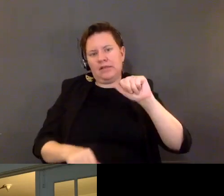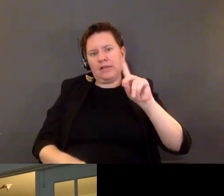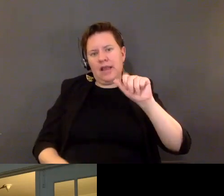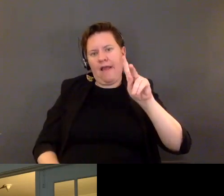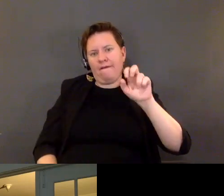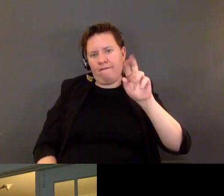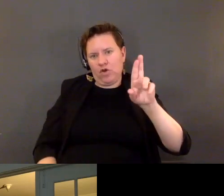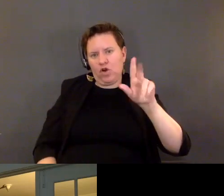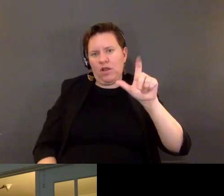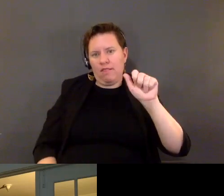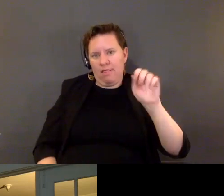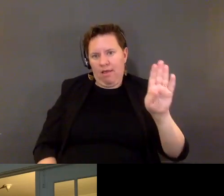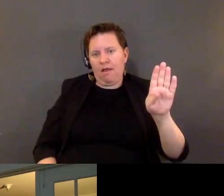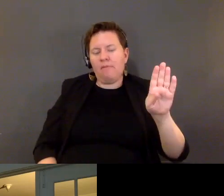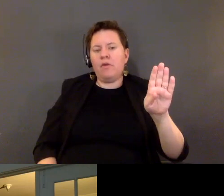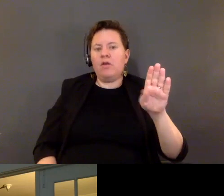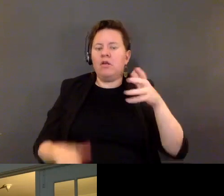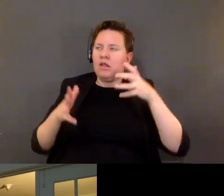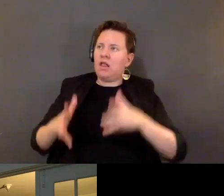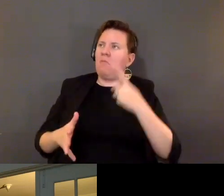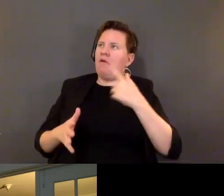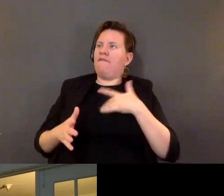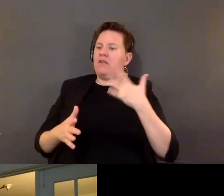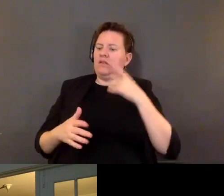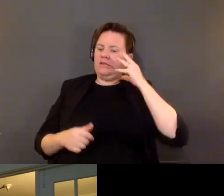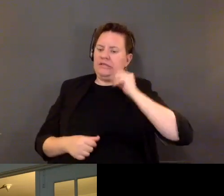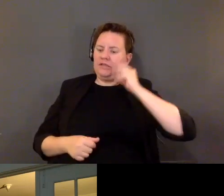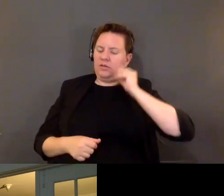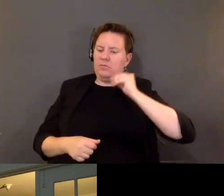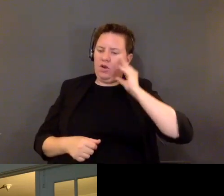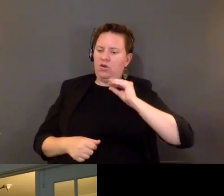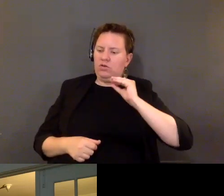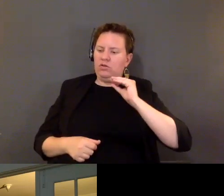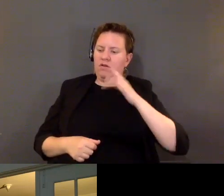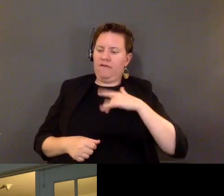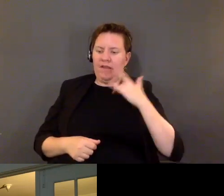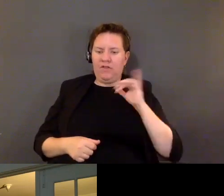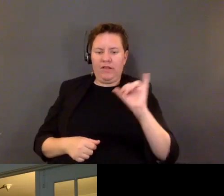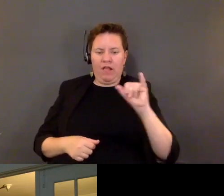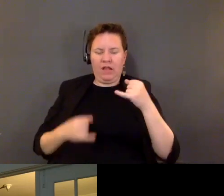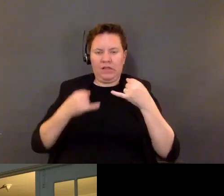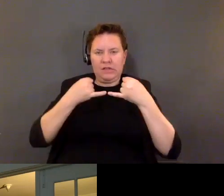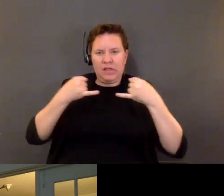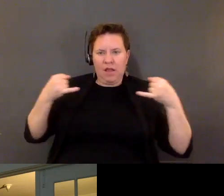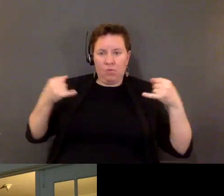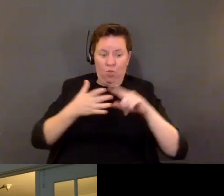which left me with this experience of feeling like the line between what was alive and what was dead